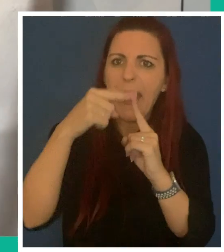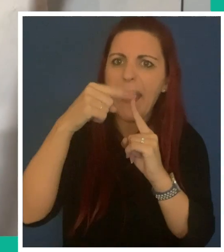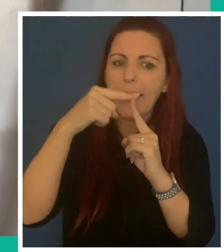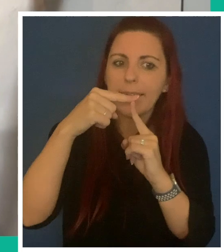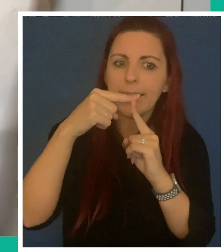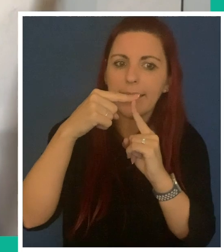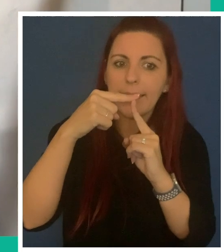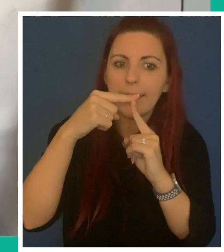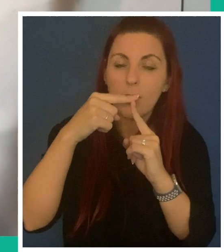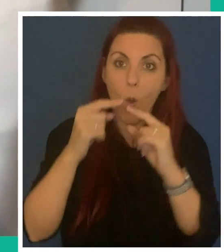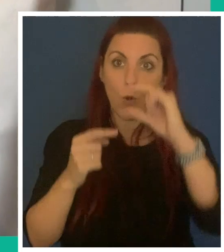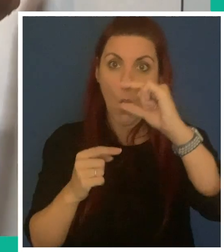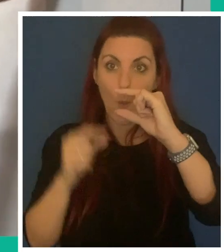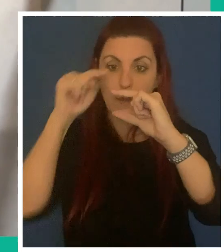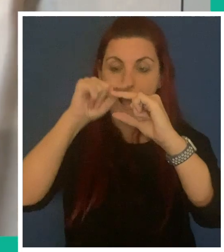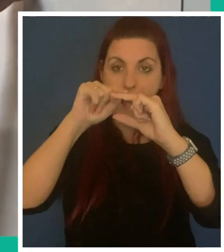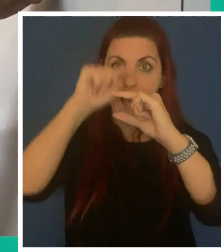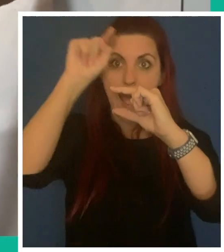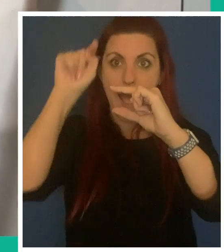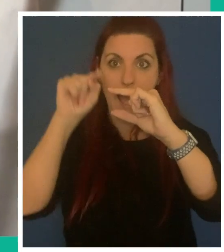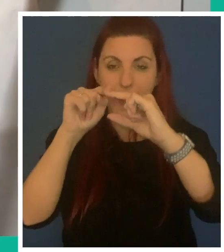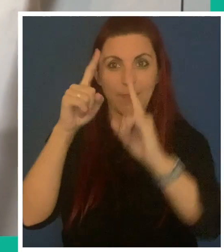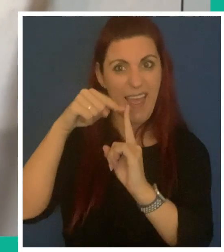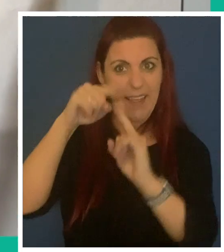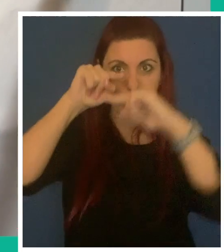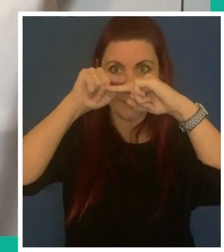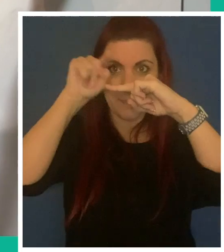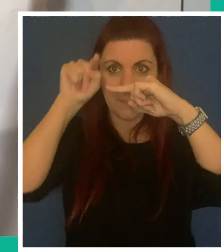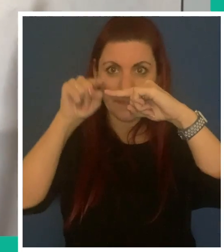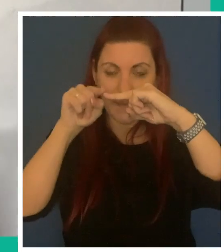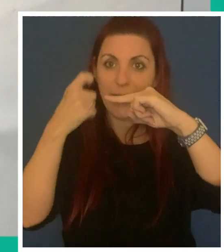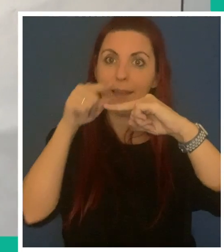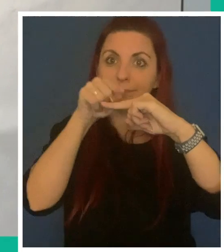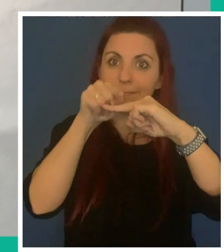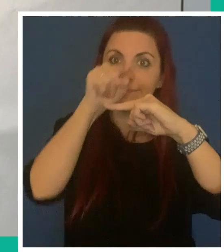one egg here, not a sideways egg, I'm going to do it sitting up like that, like a